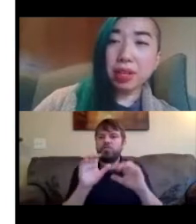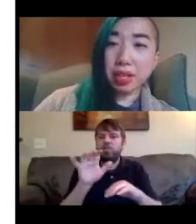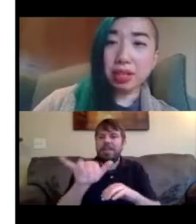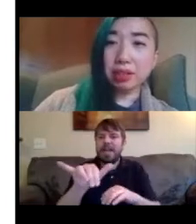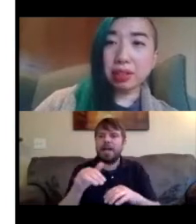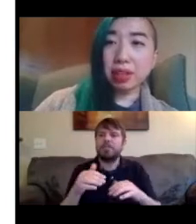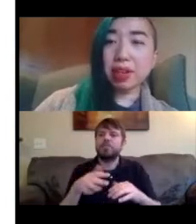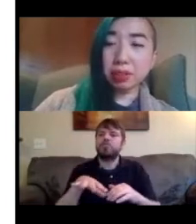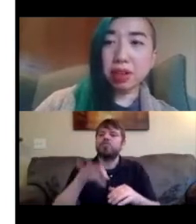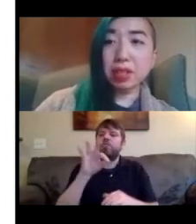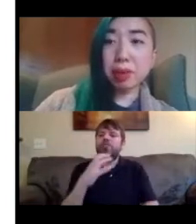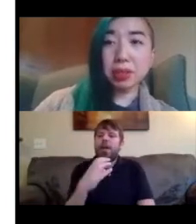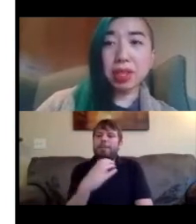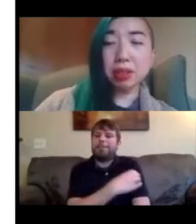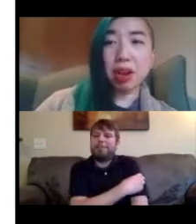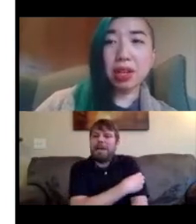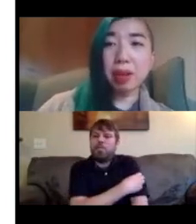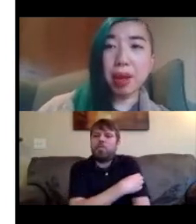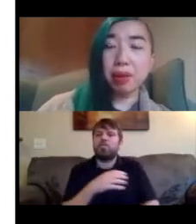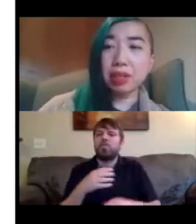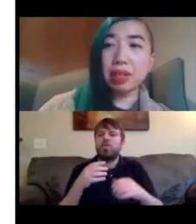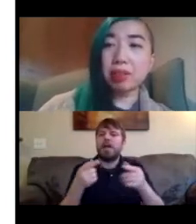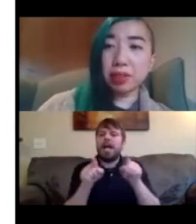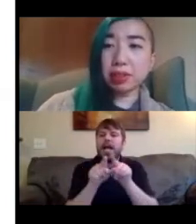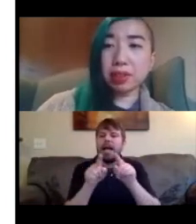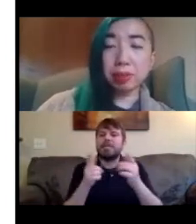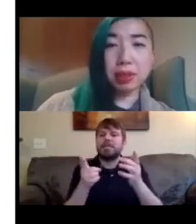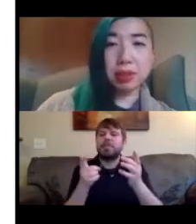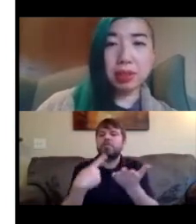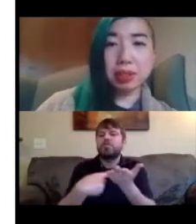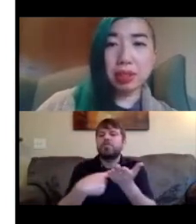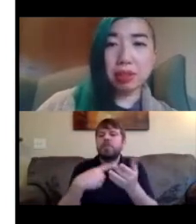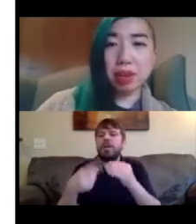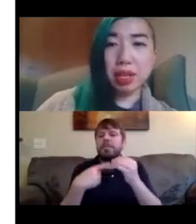in it--especially as we're talking about difficult experiences in your writing.